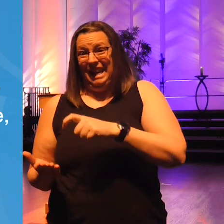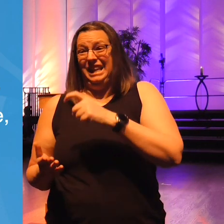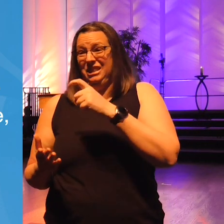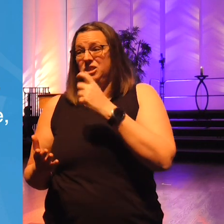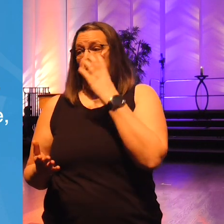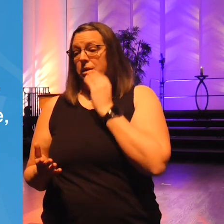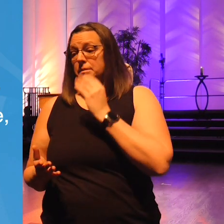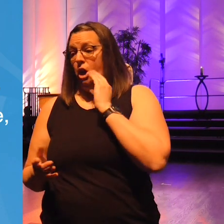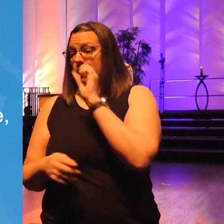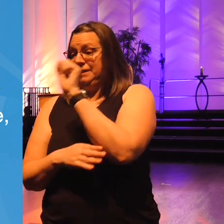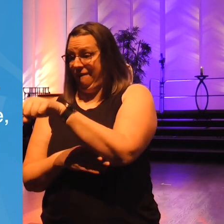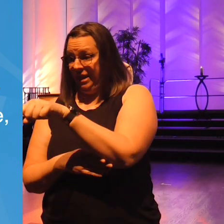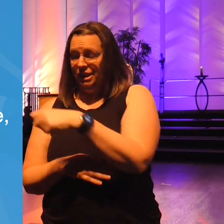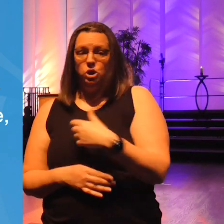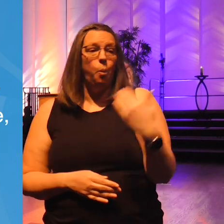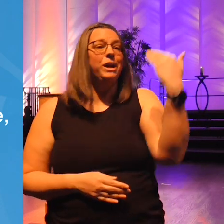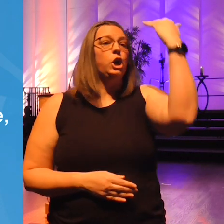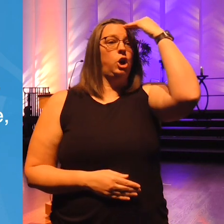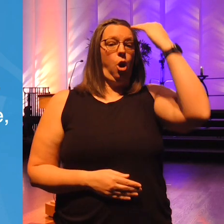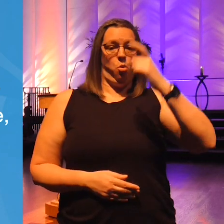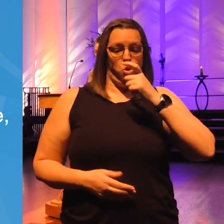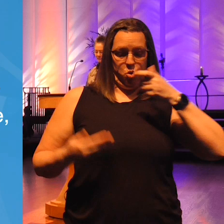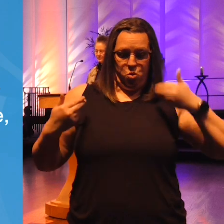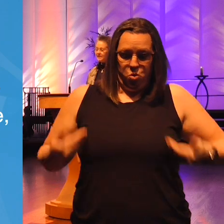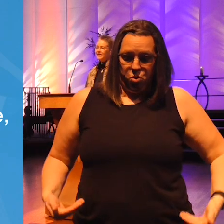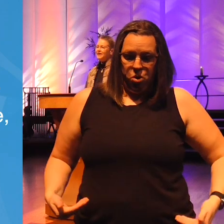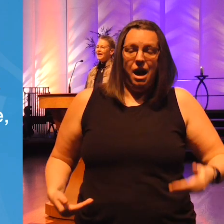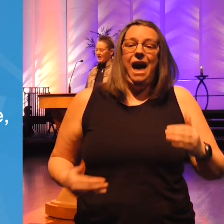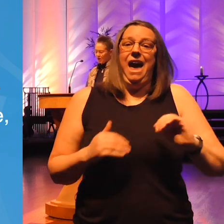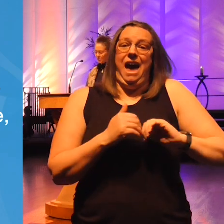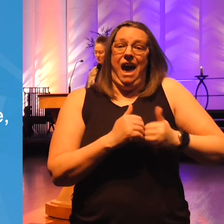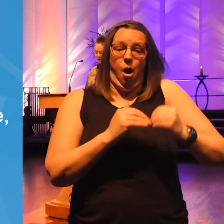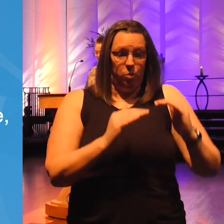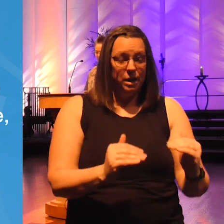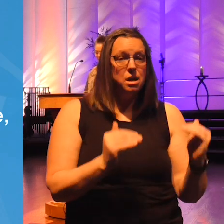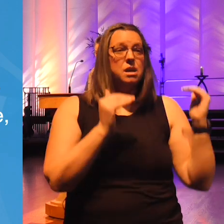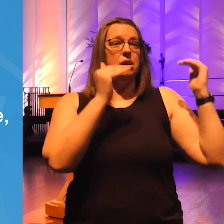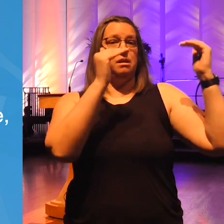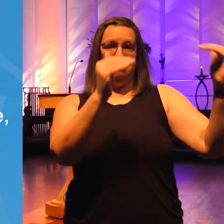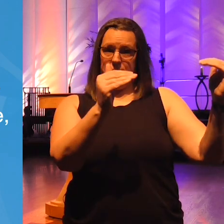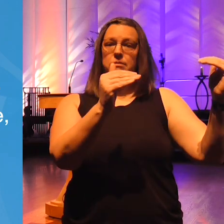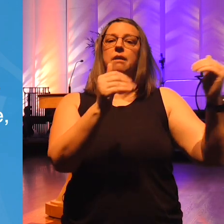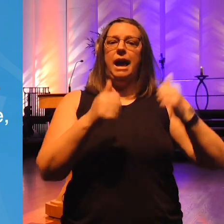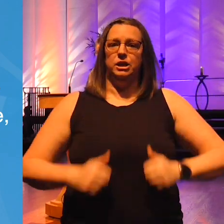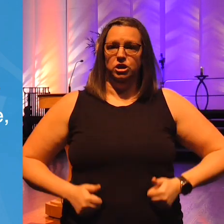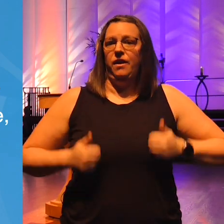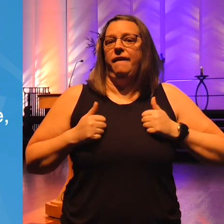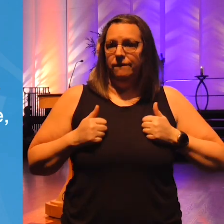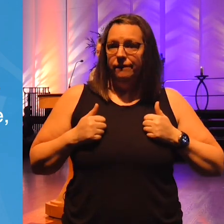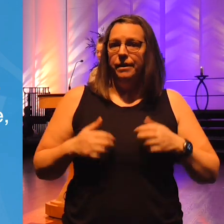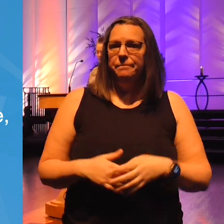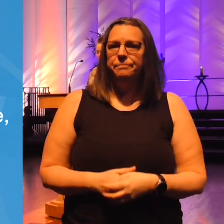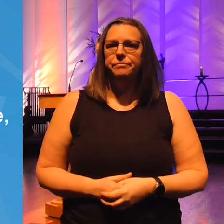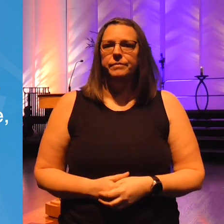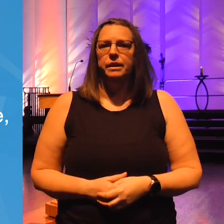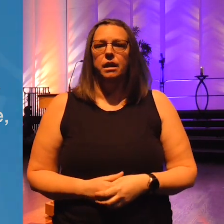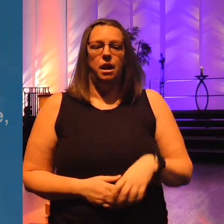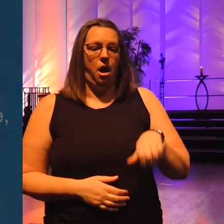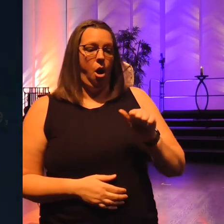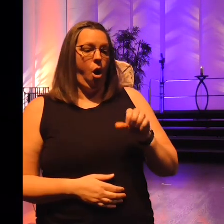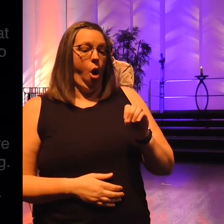are what you can rise from and how you can come out of it and from aiah Mountain dreamer living a